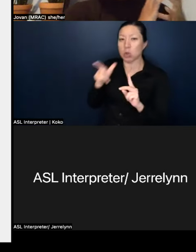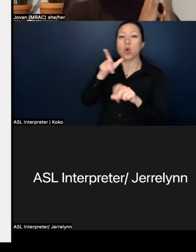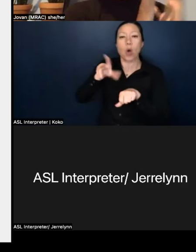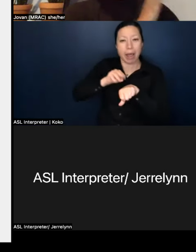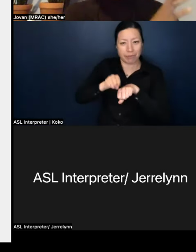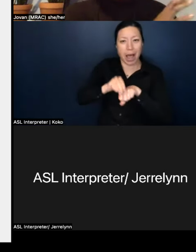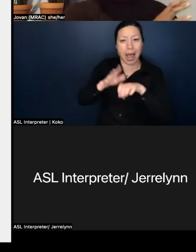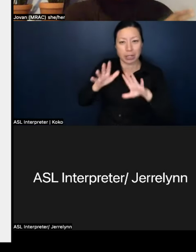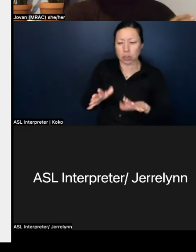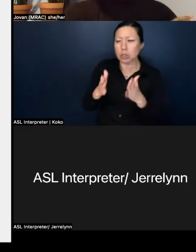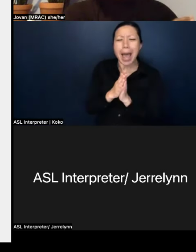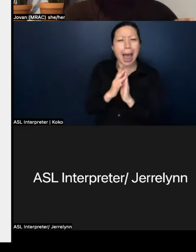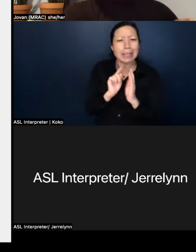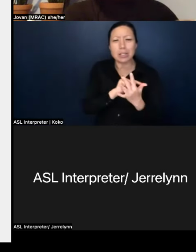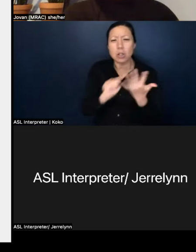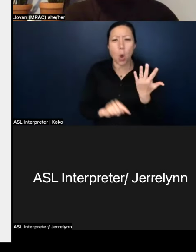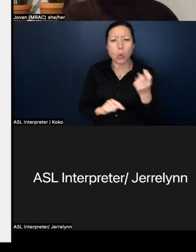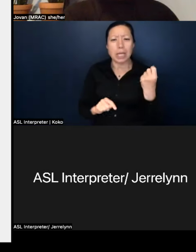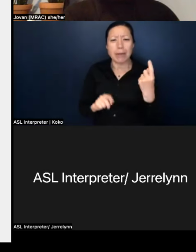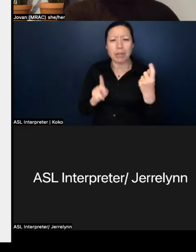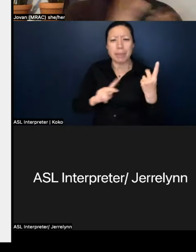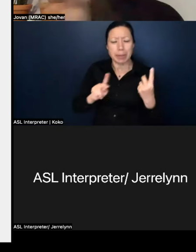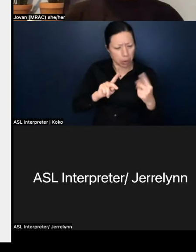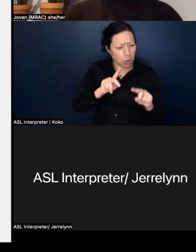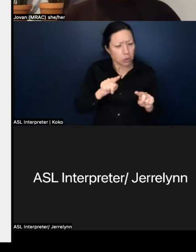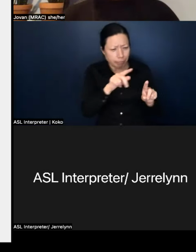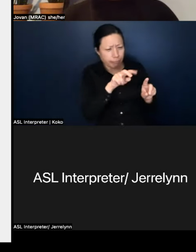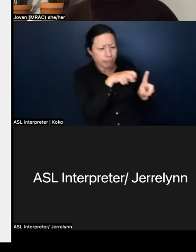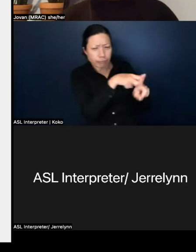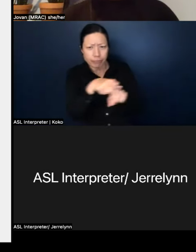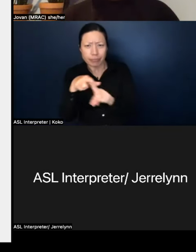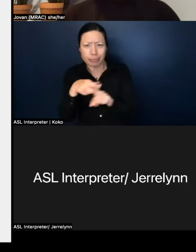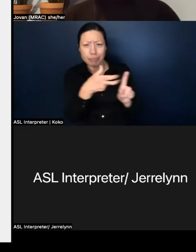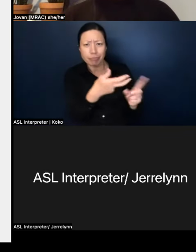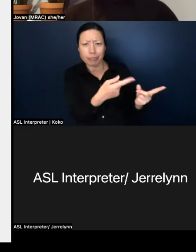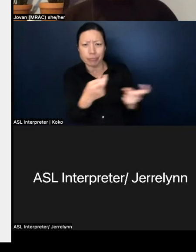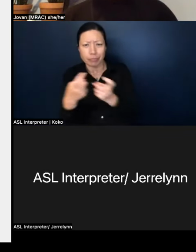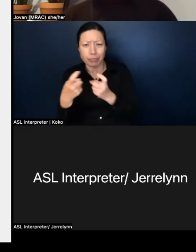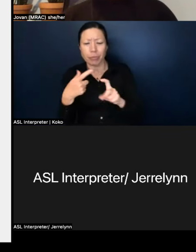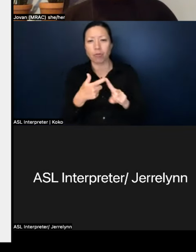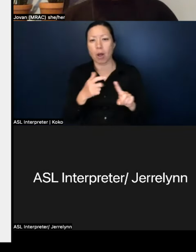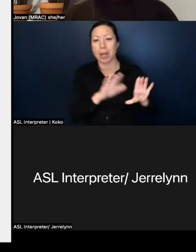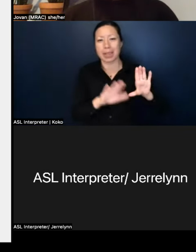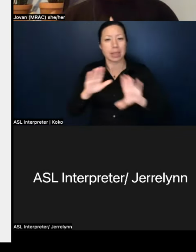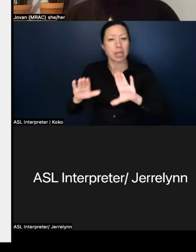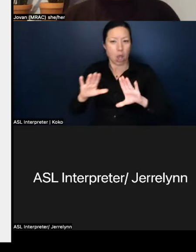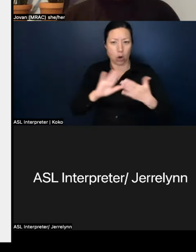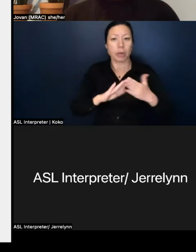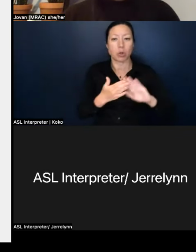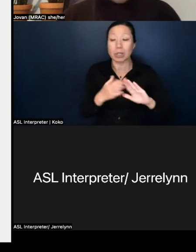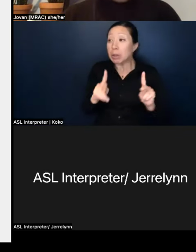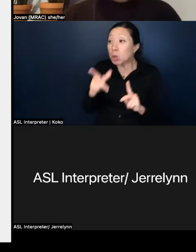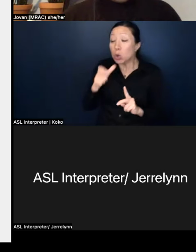that they know whether they have participated in MRAC grant making or not.